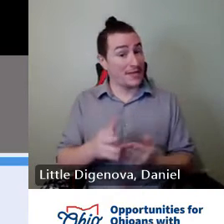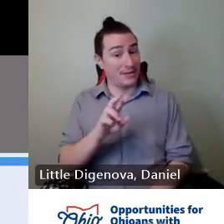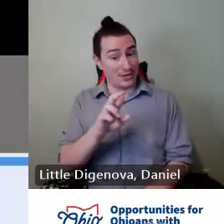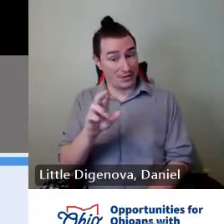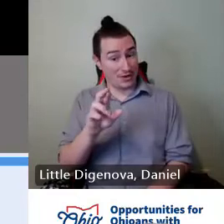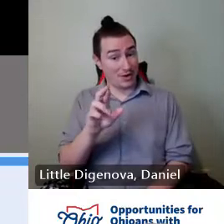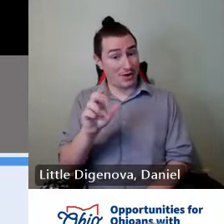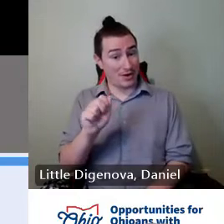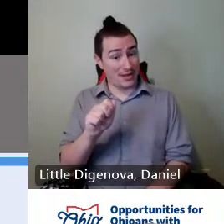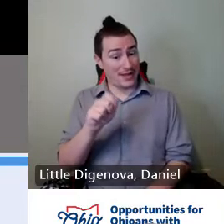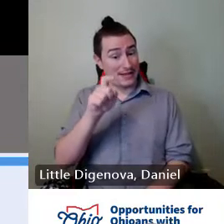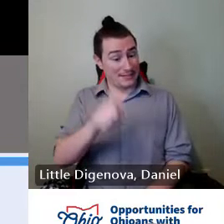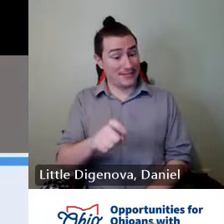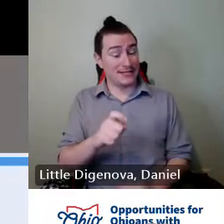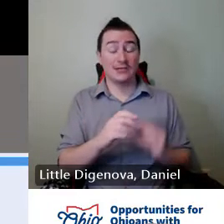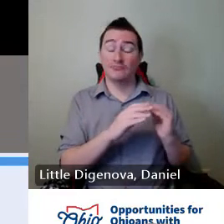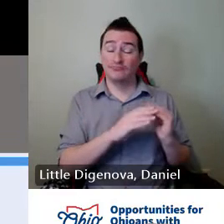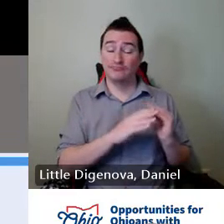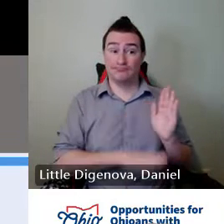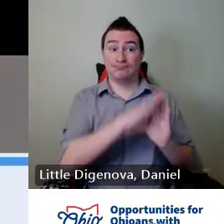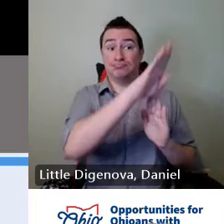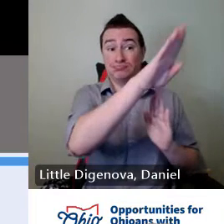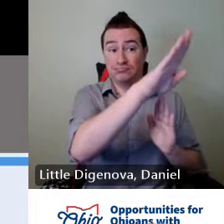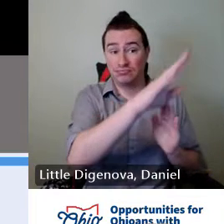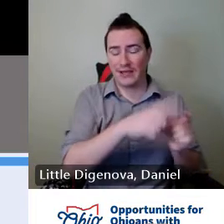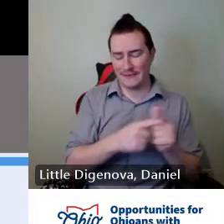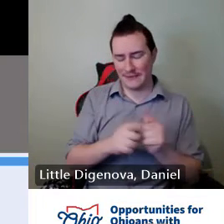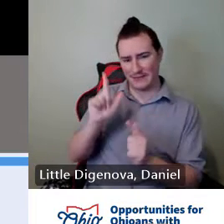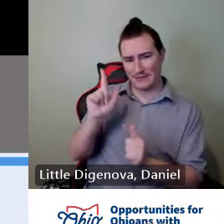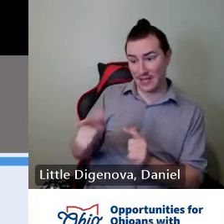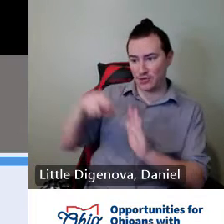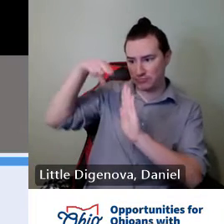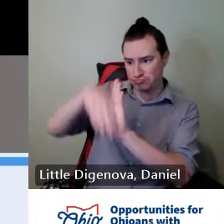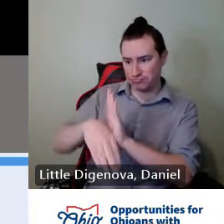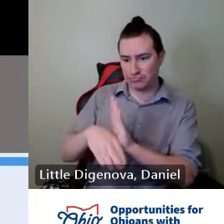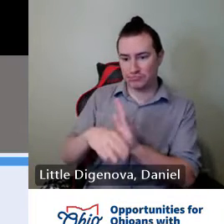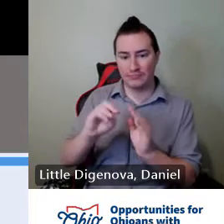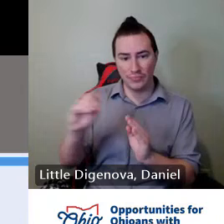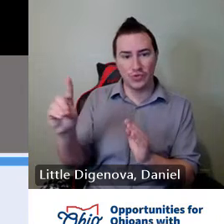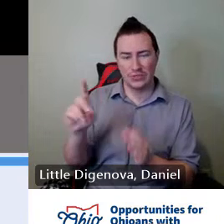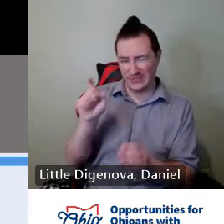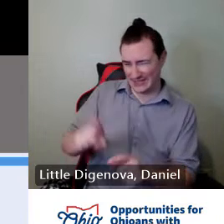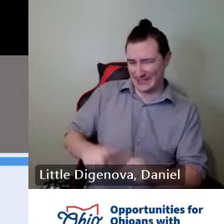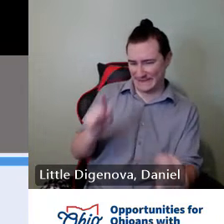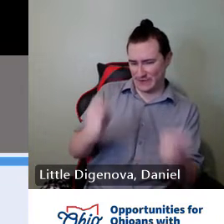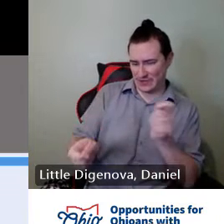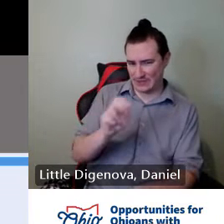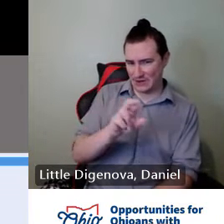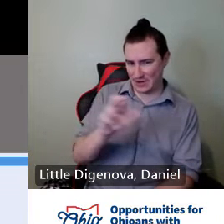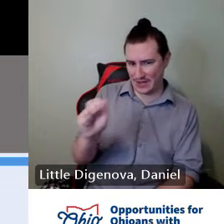may be needed during periods of a low mood. So, the effective accommodation may change depending on what the